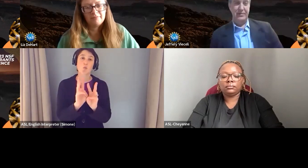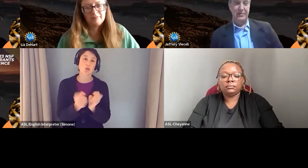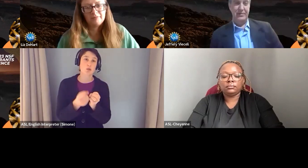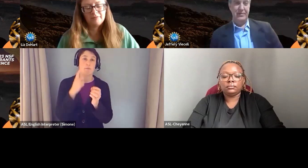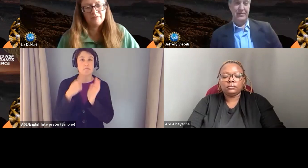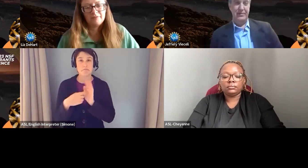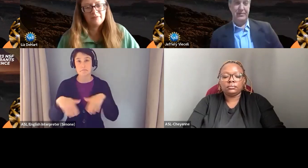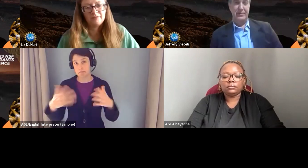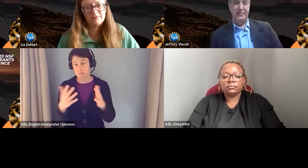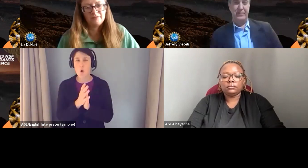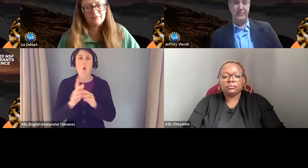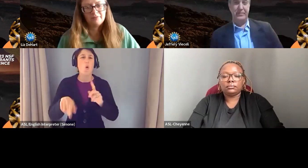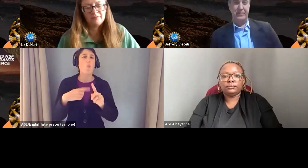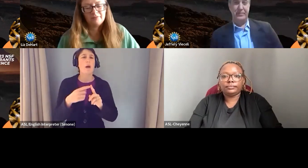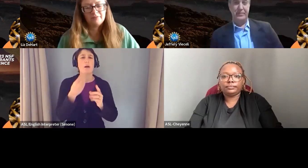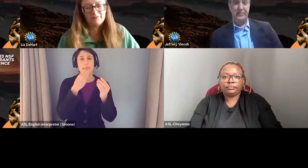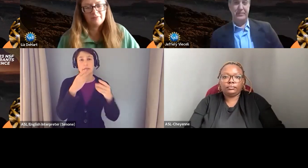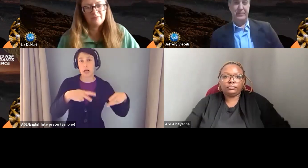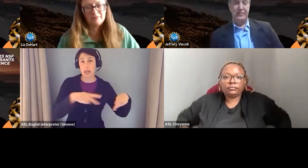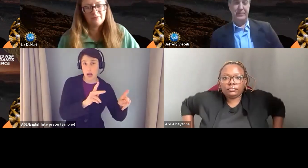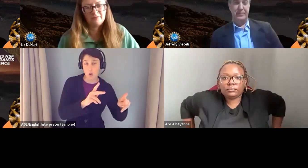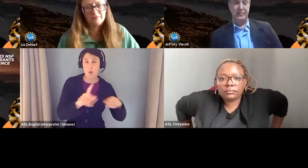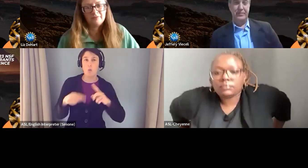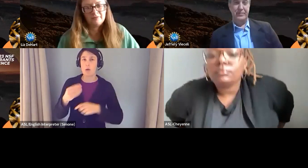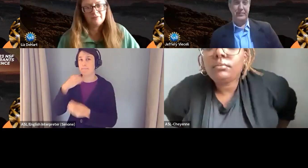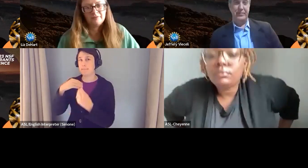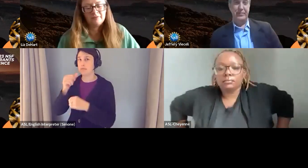when are they allowable, and when are they unallowable?